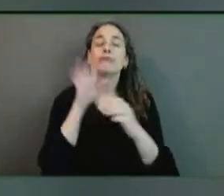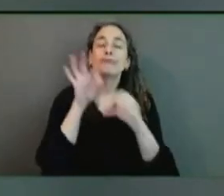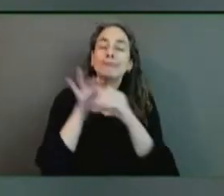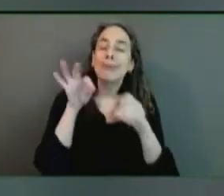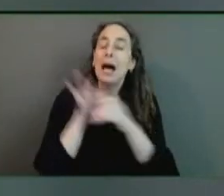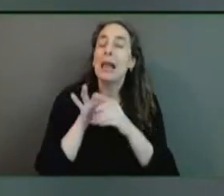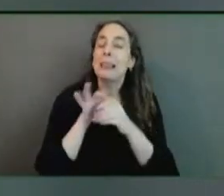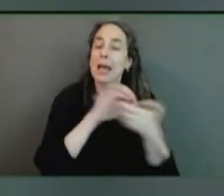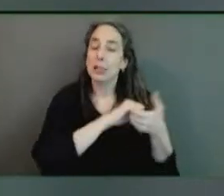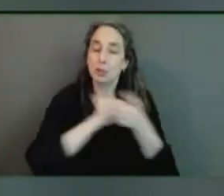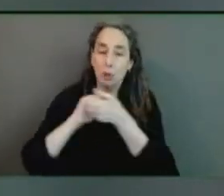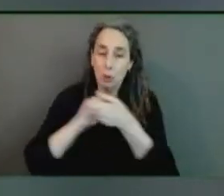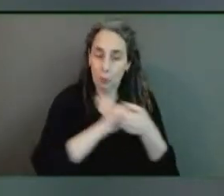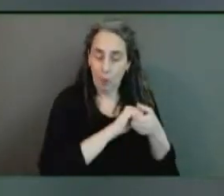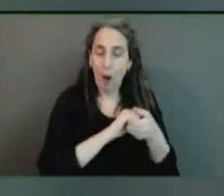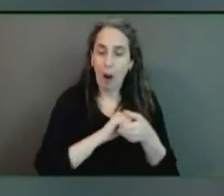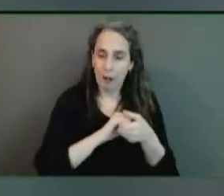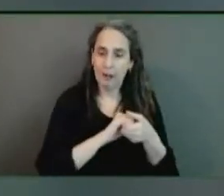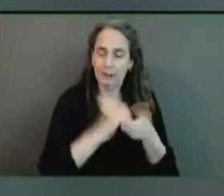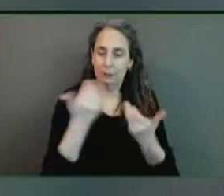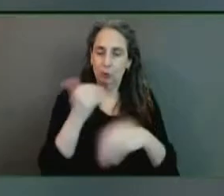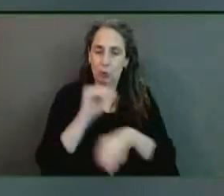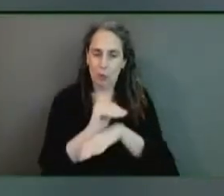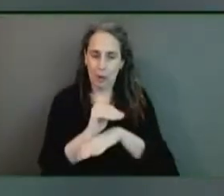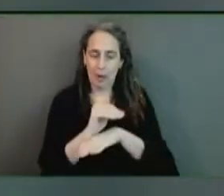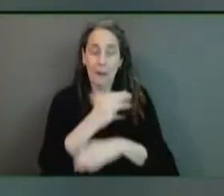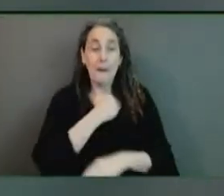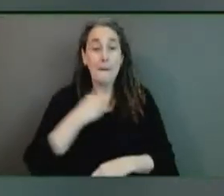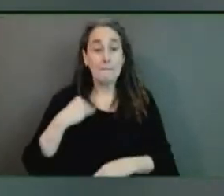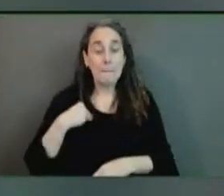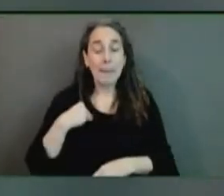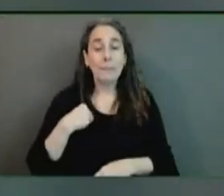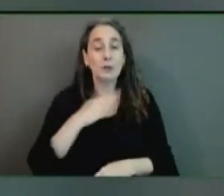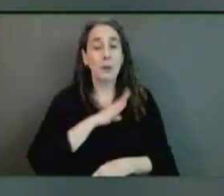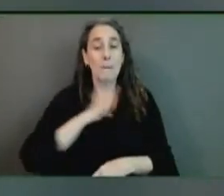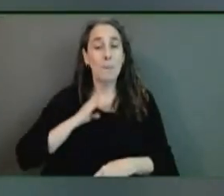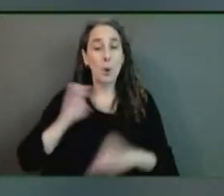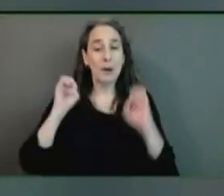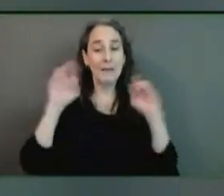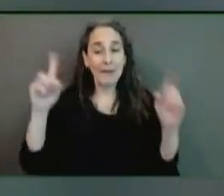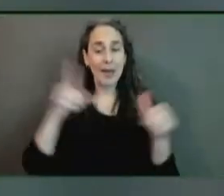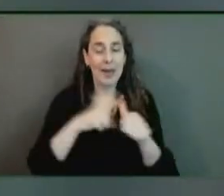and thank our electric partners who are with us tonight who missed Wolff just acknowledged